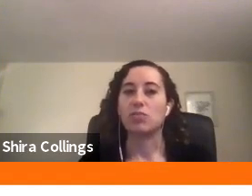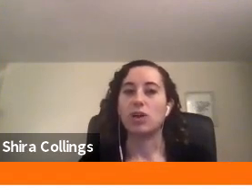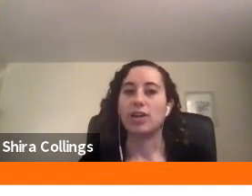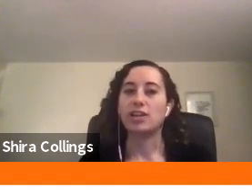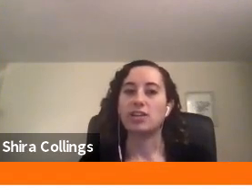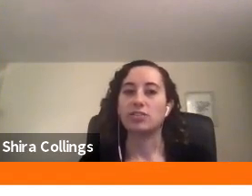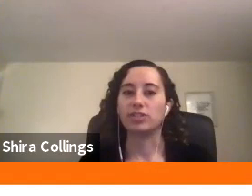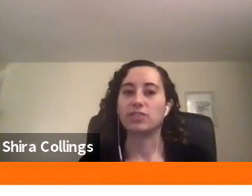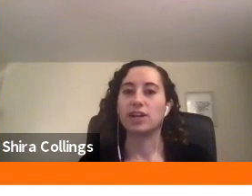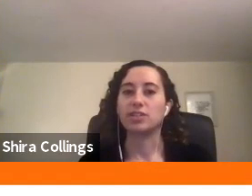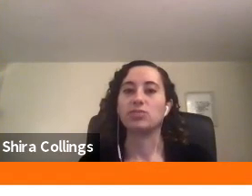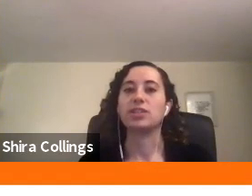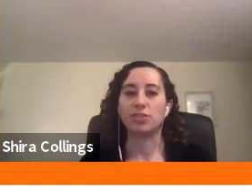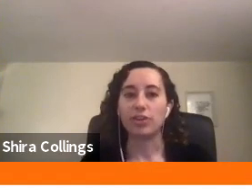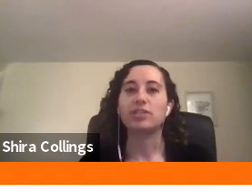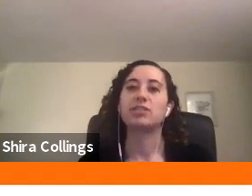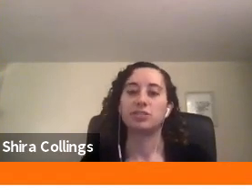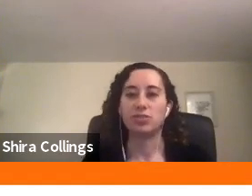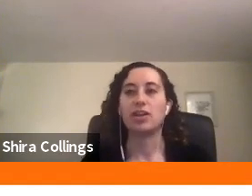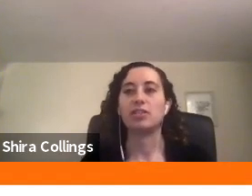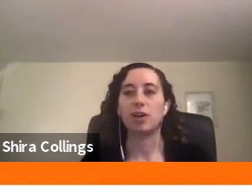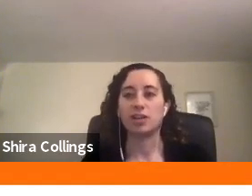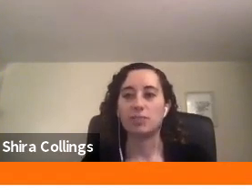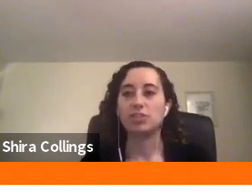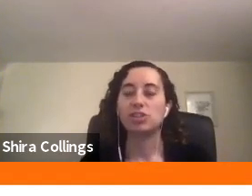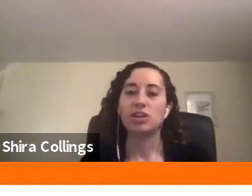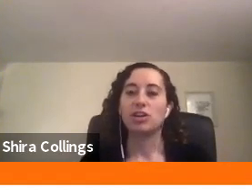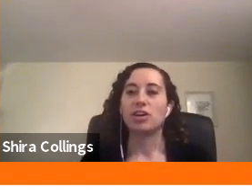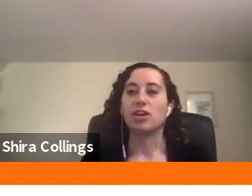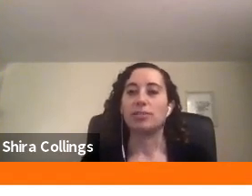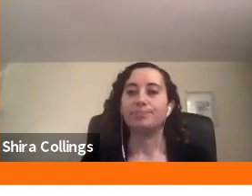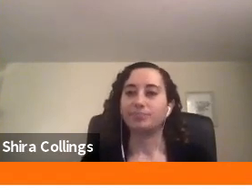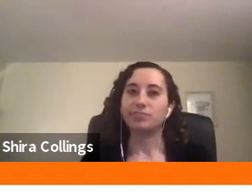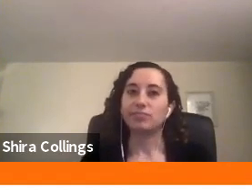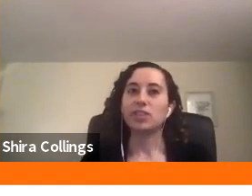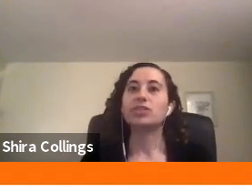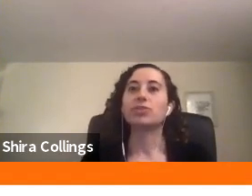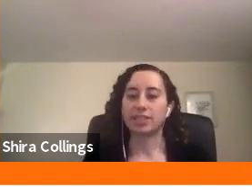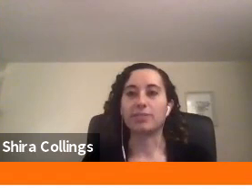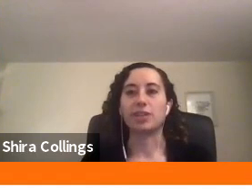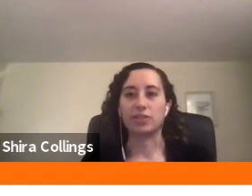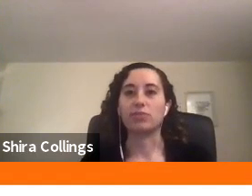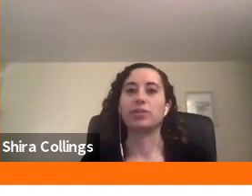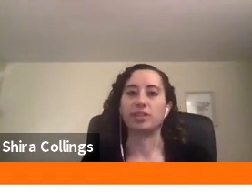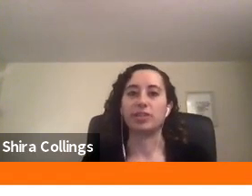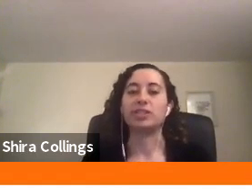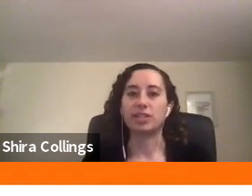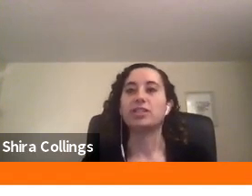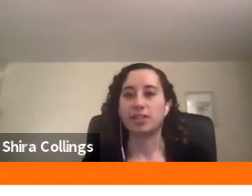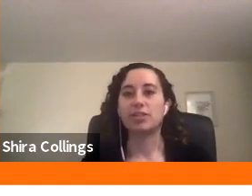That is all something that could kind of increase this prevalence as well . And one in eight adults have had suicidal